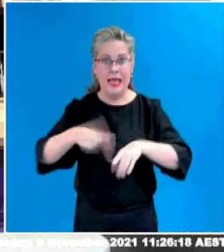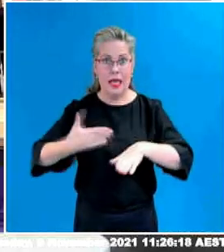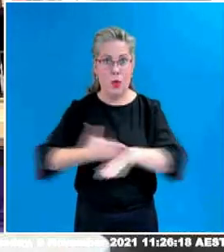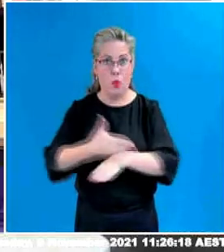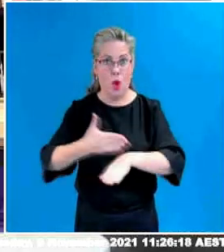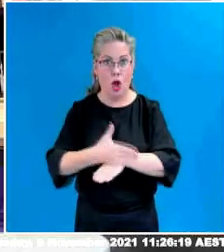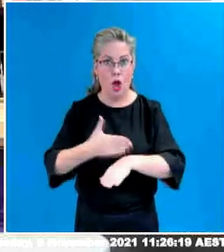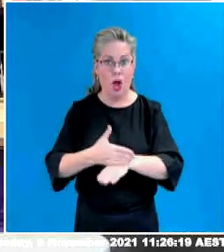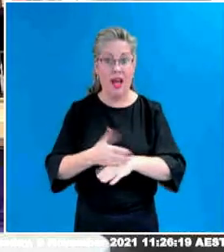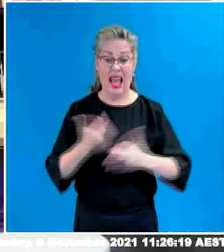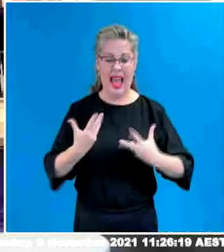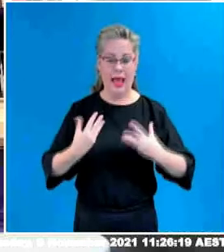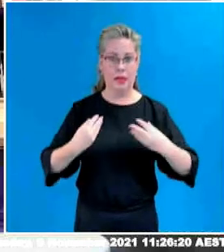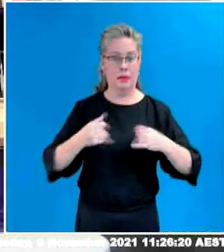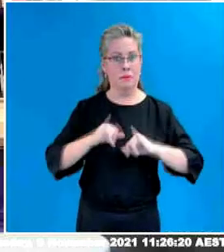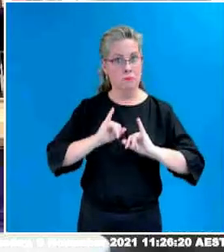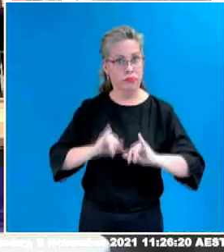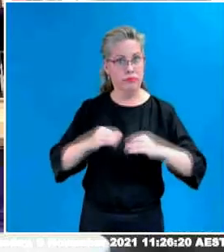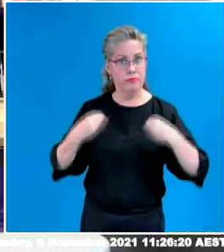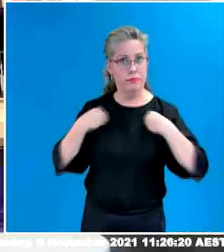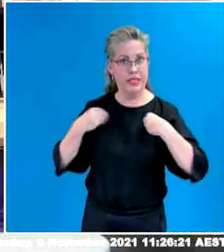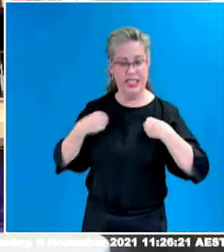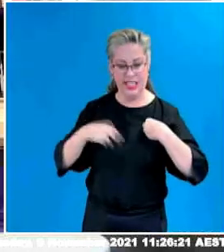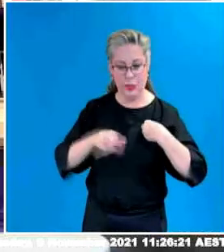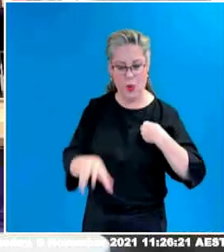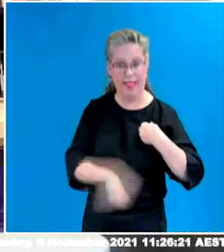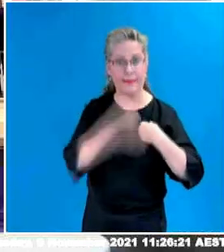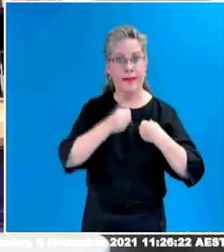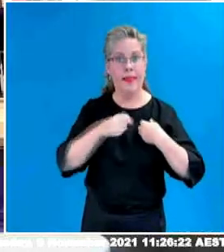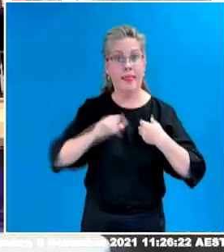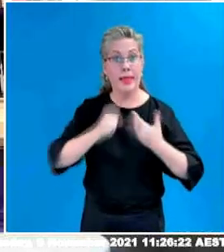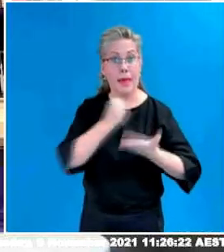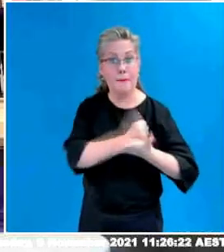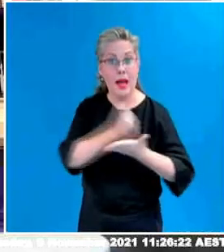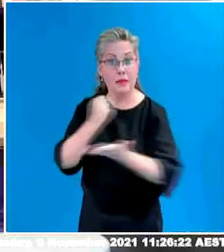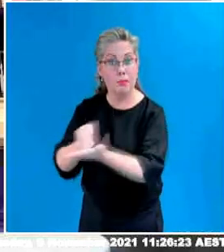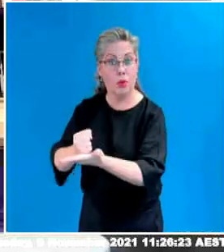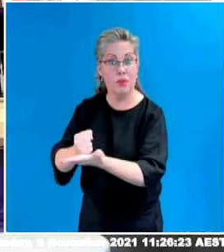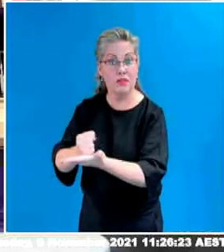There is a bad workplace and then there is serious exploitation which falls within modern slavery.